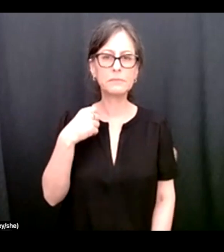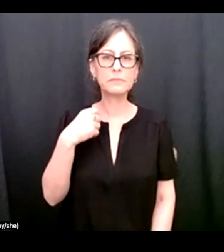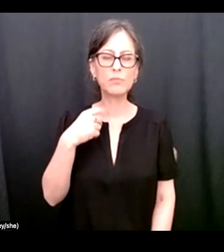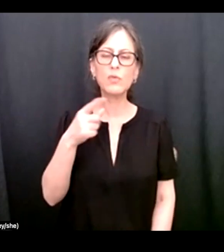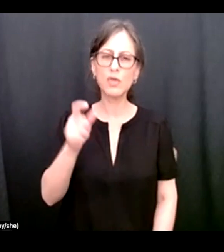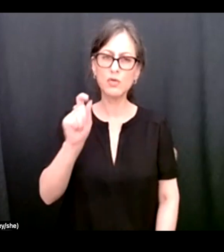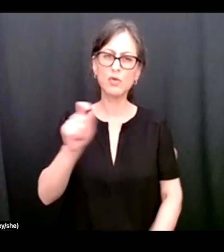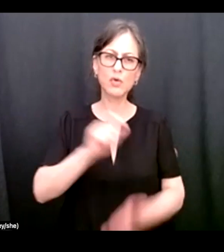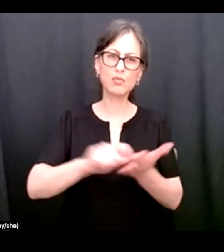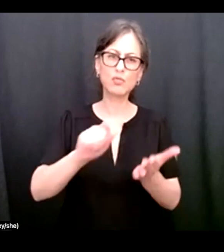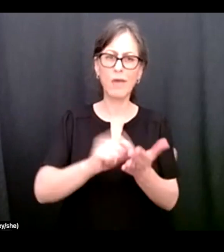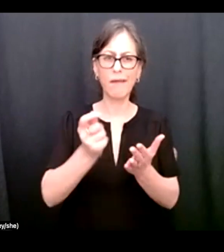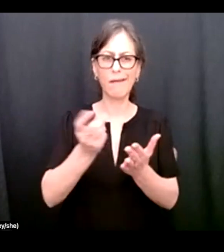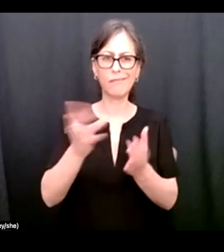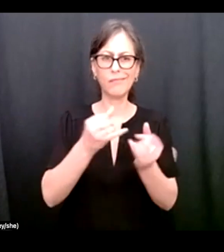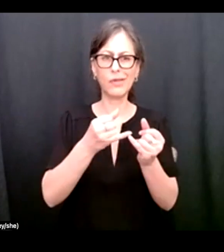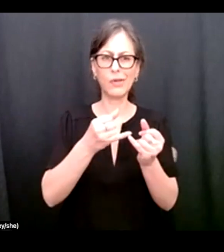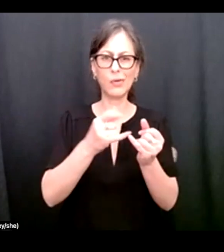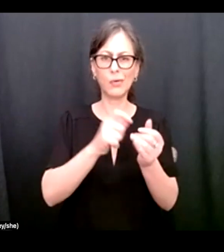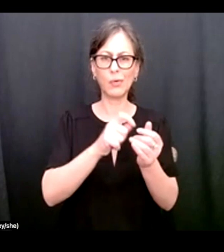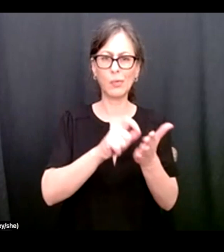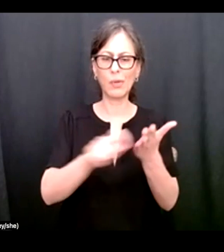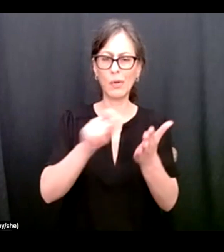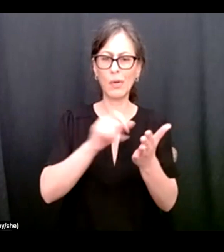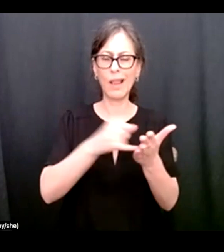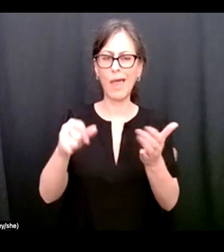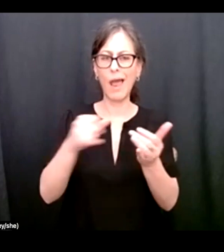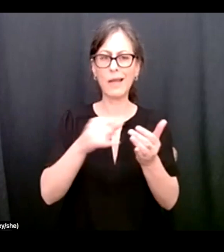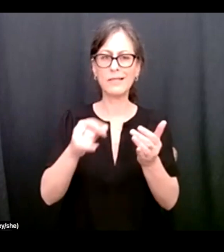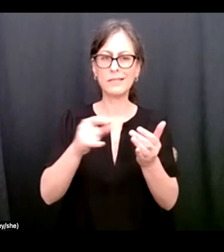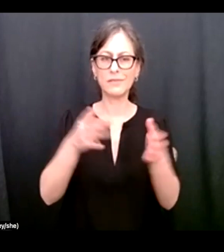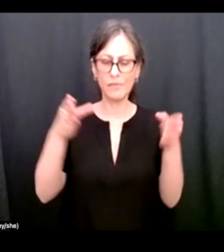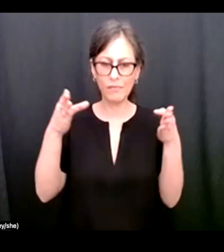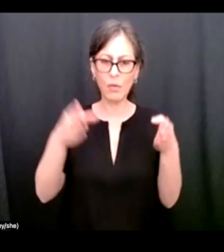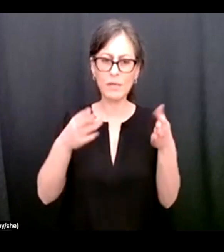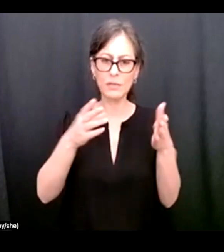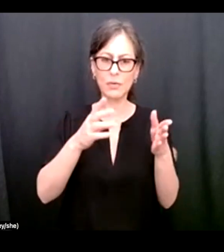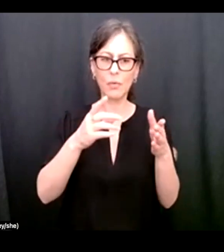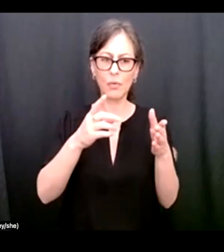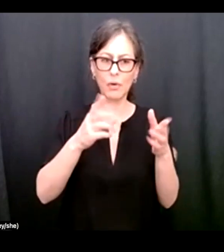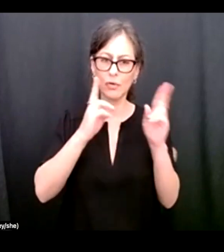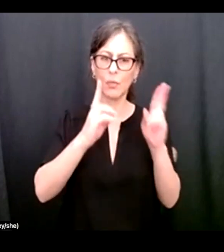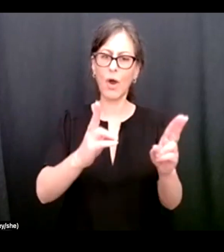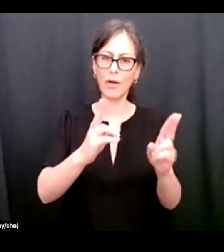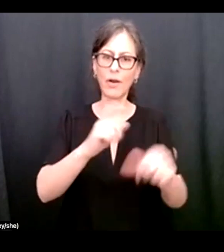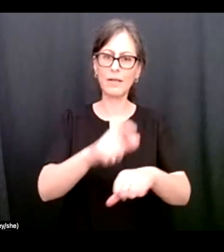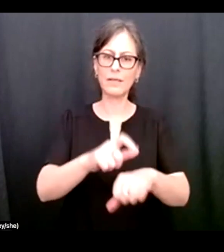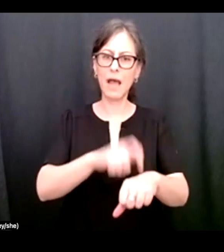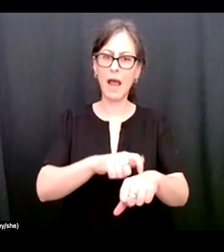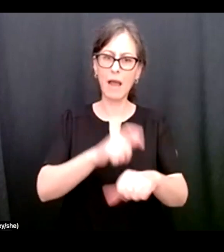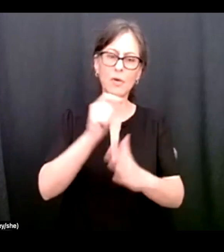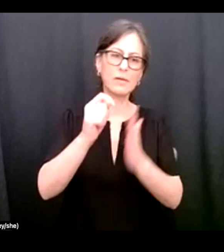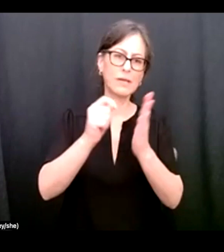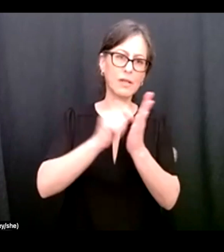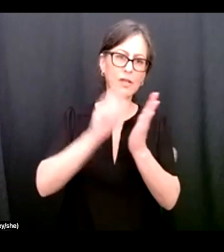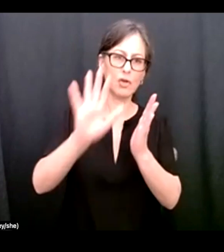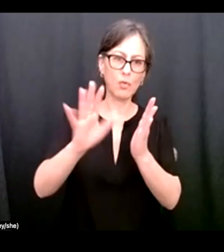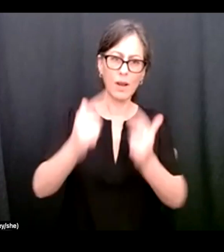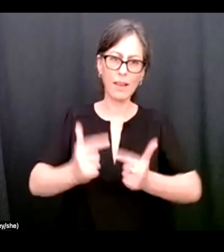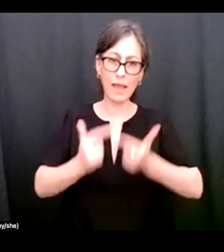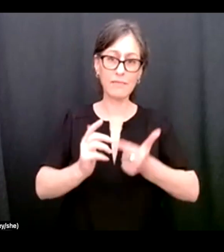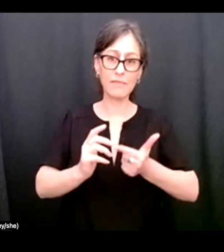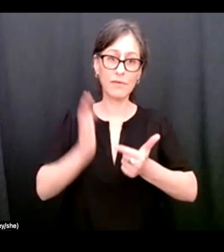lines directed to a decade or a time period in your life, future, past, or, you know, whatever.